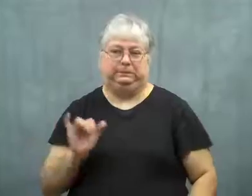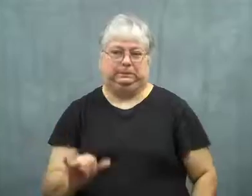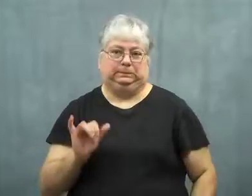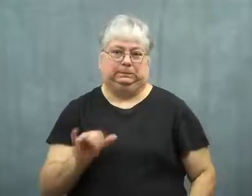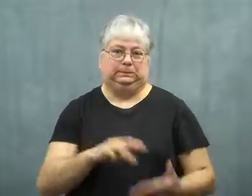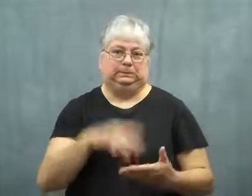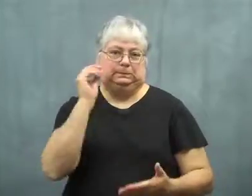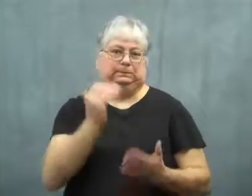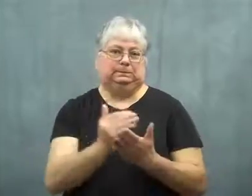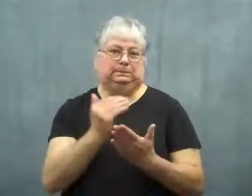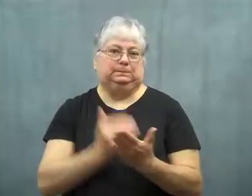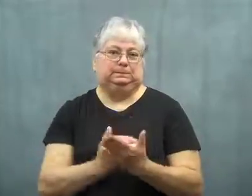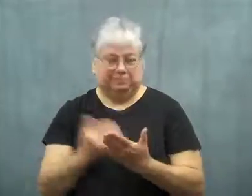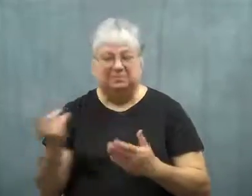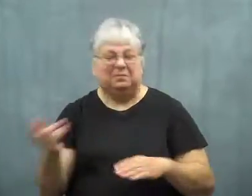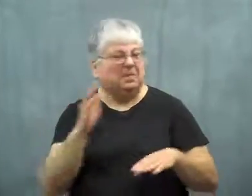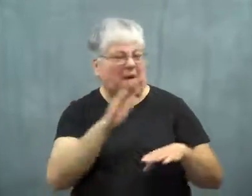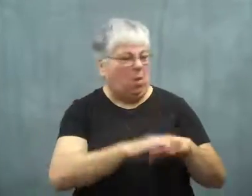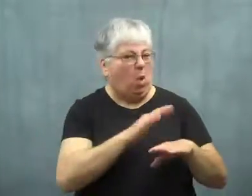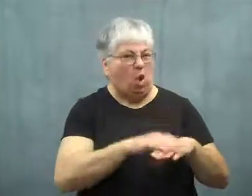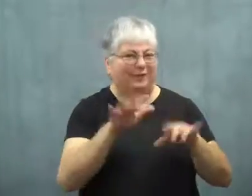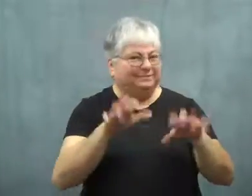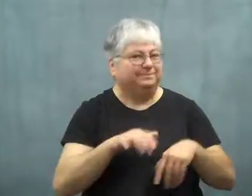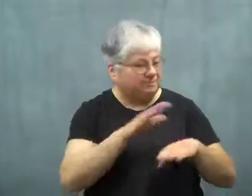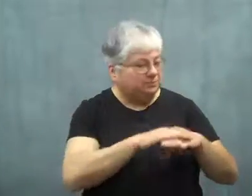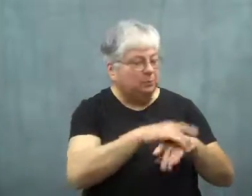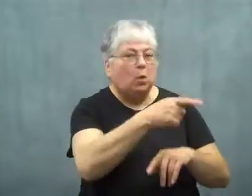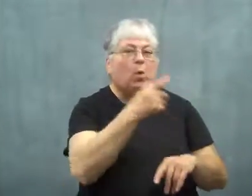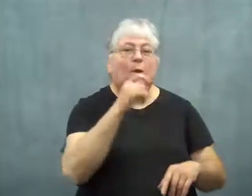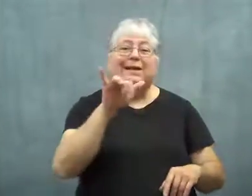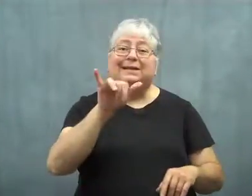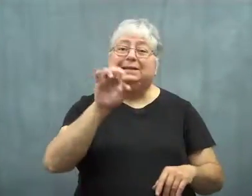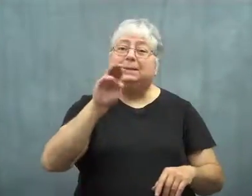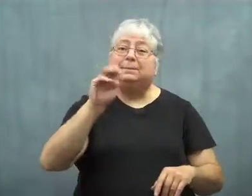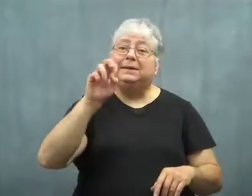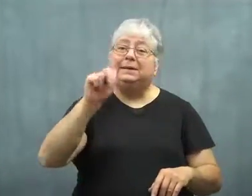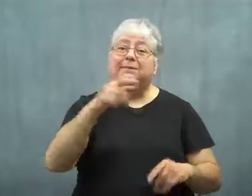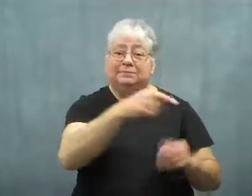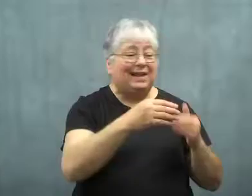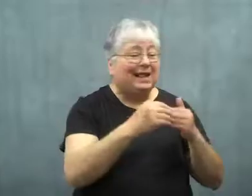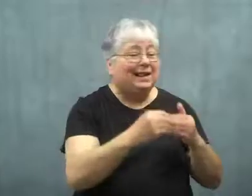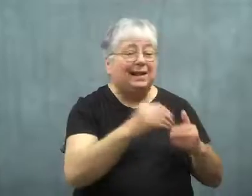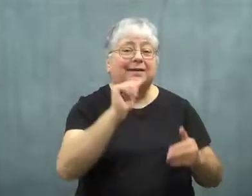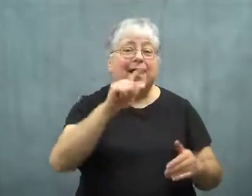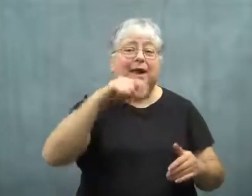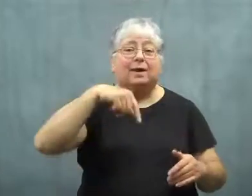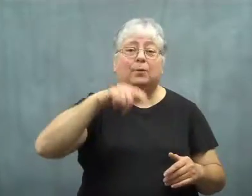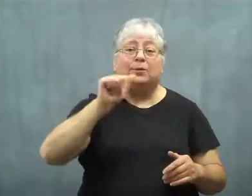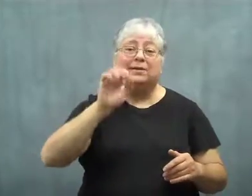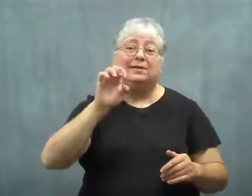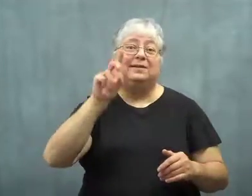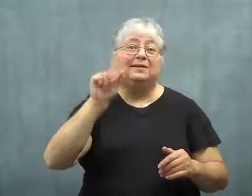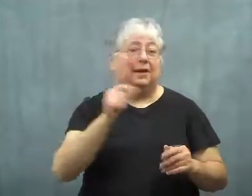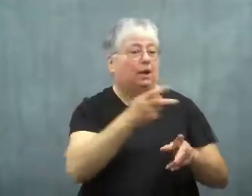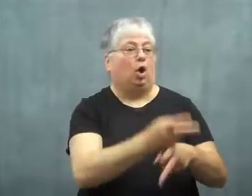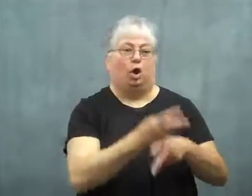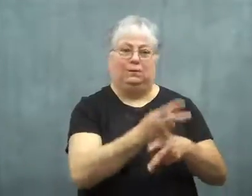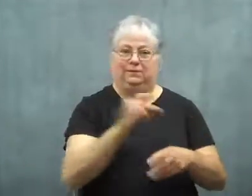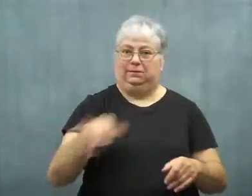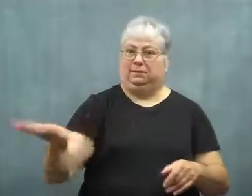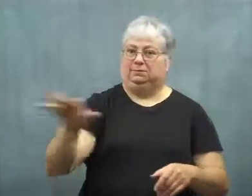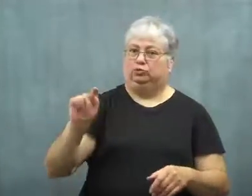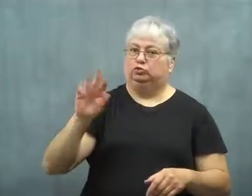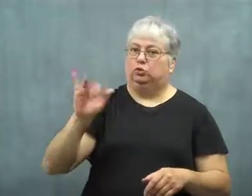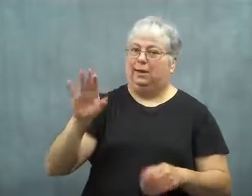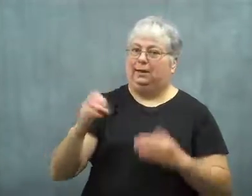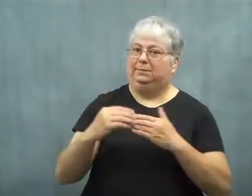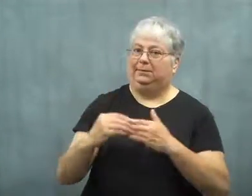He learned from this, and warned the leaders of the organization in Yemen